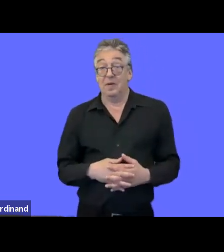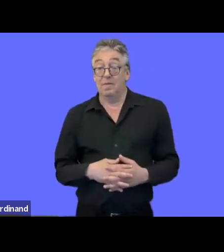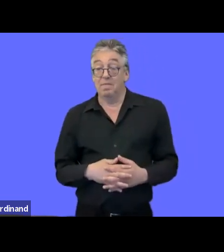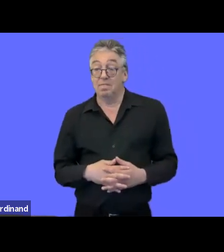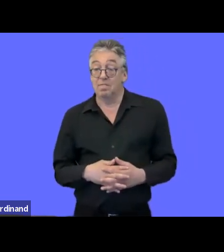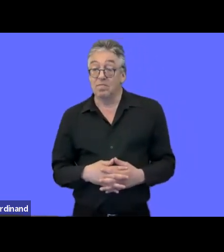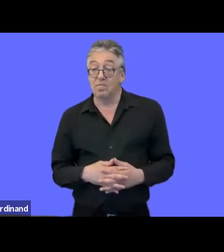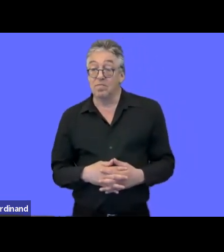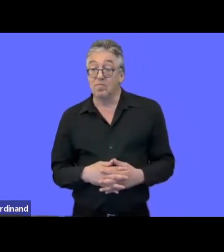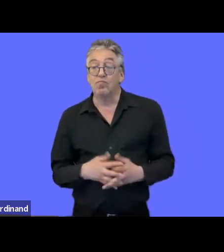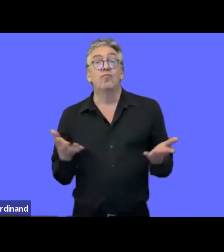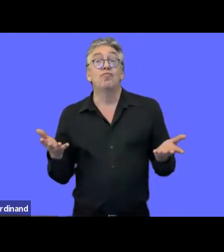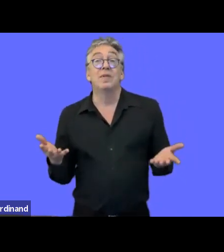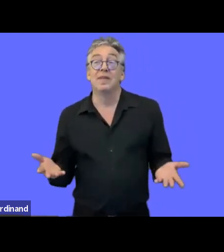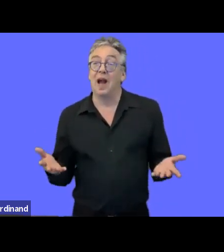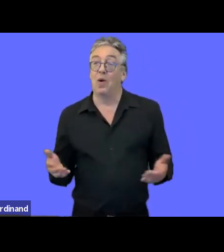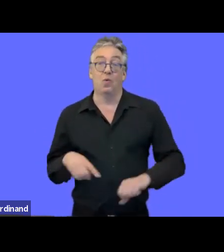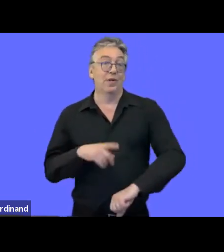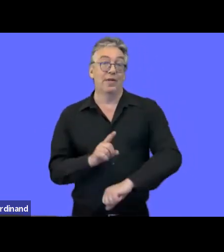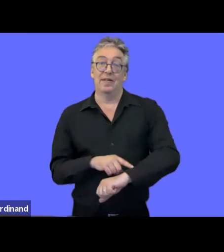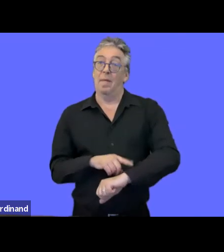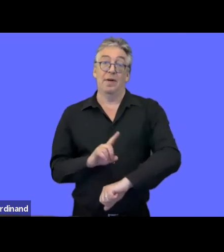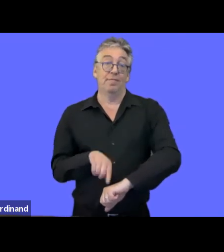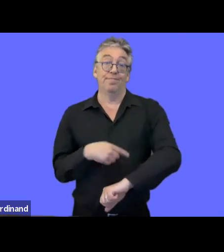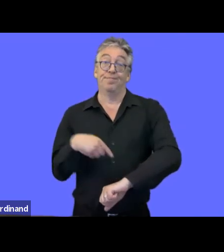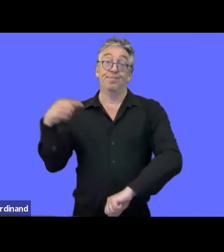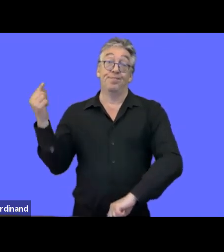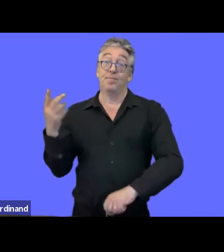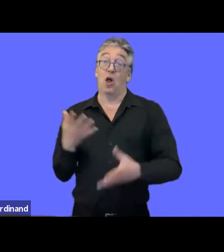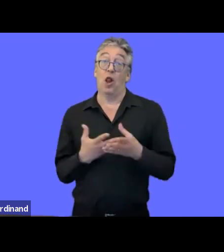But now, we do not have more time to continue,